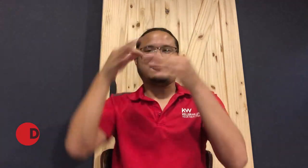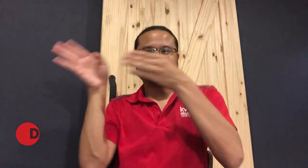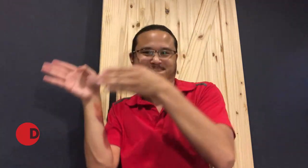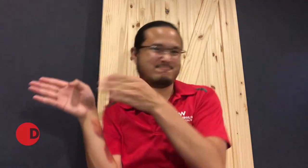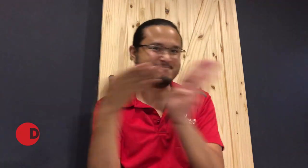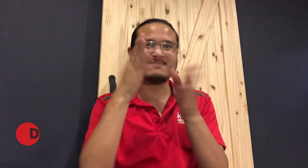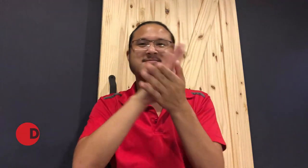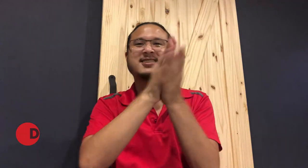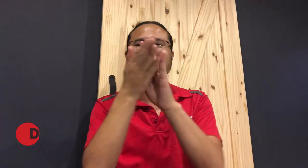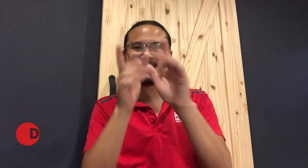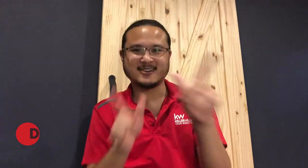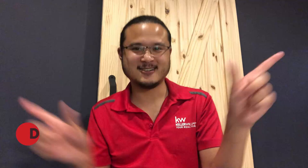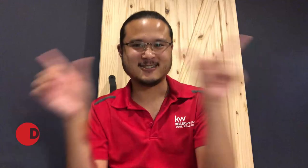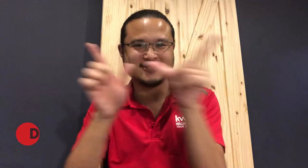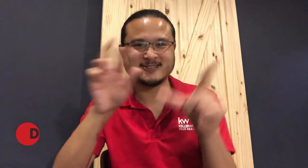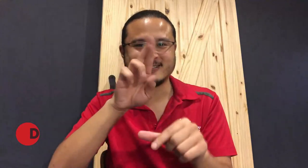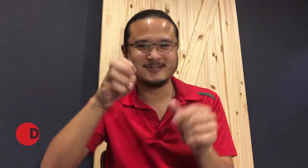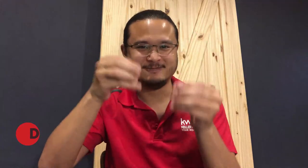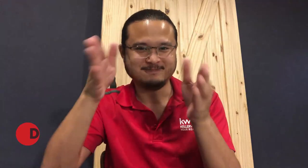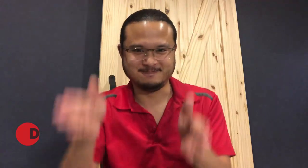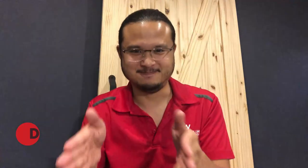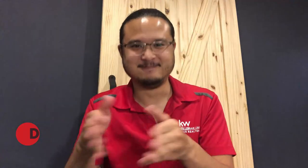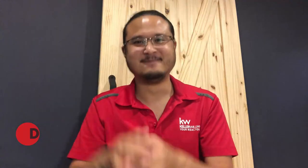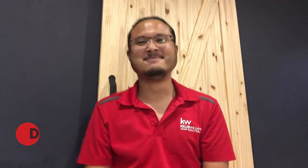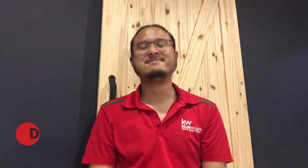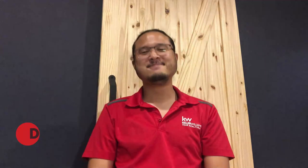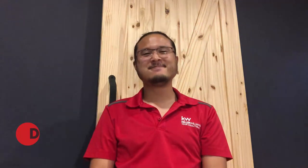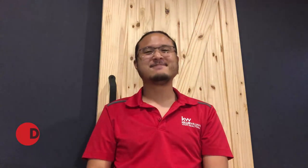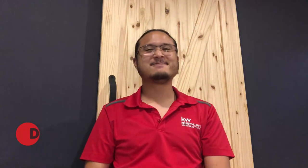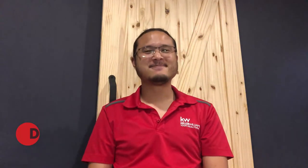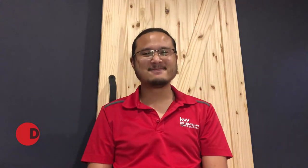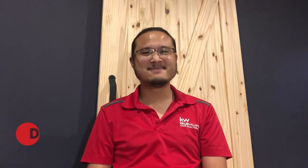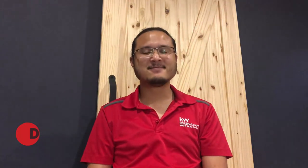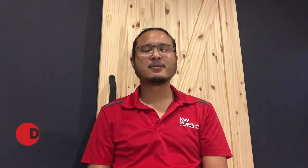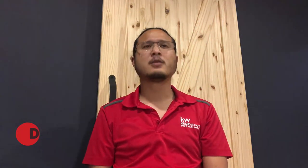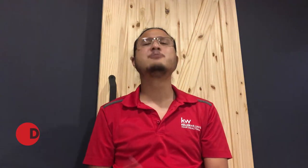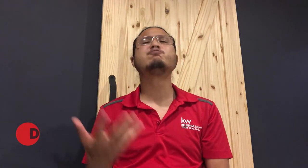I decided to become a licensed realtor.